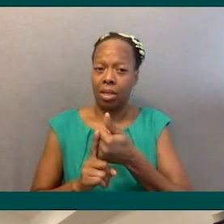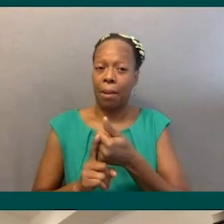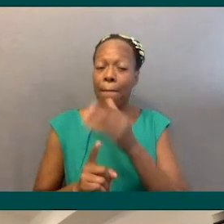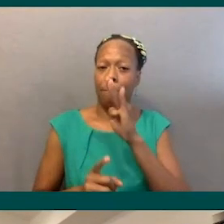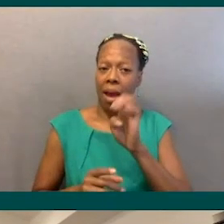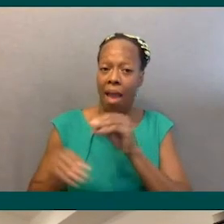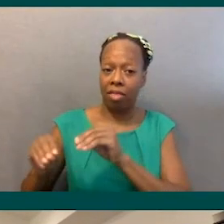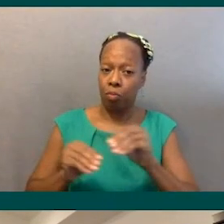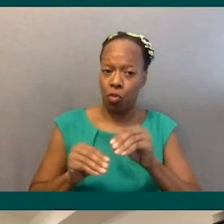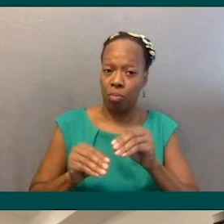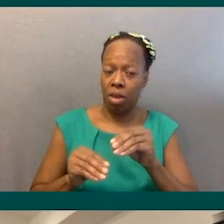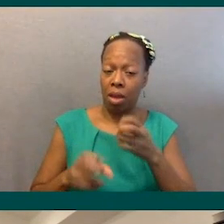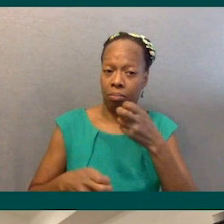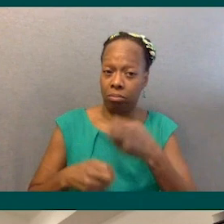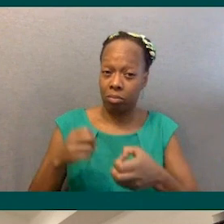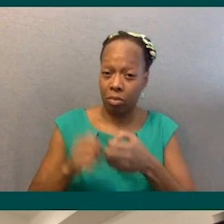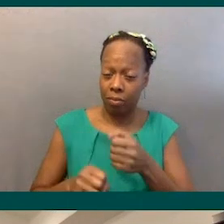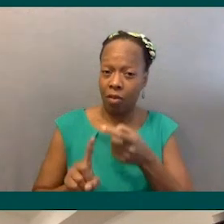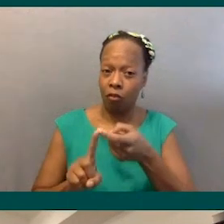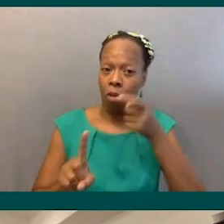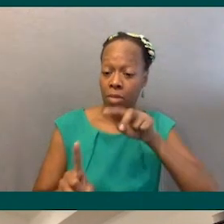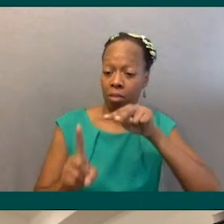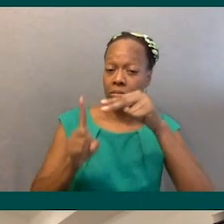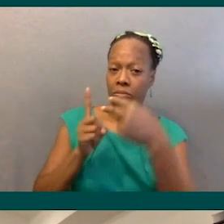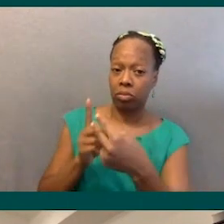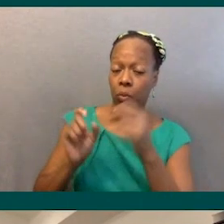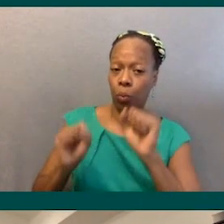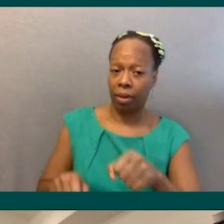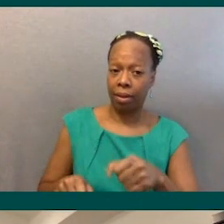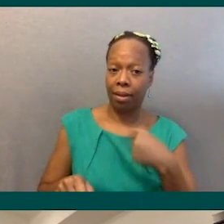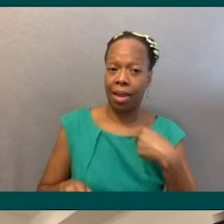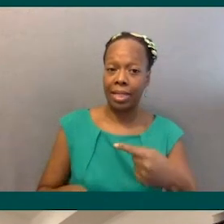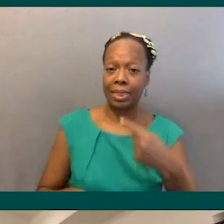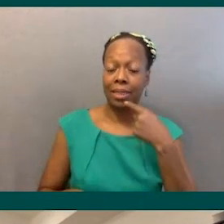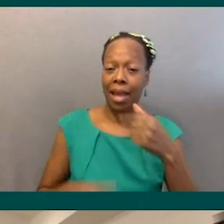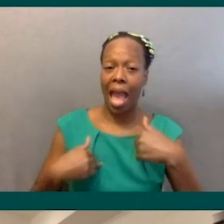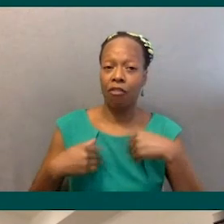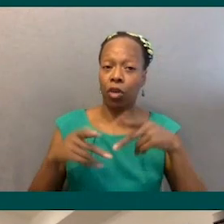And in that sense, we have someone who could be a diplegic